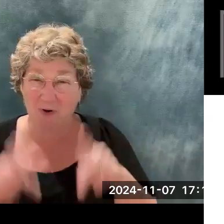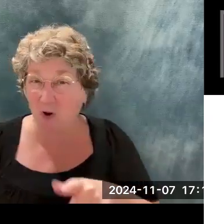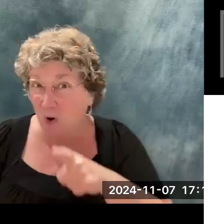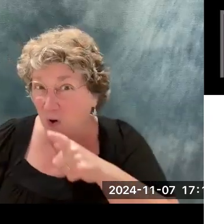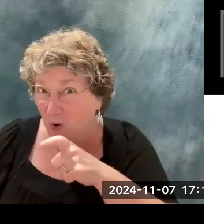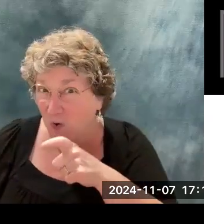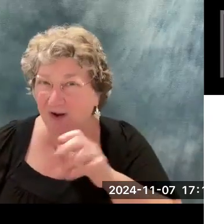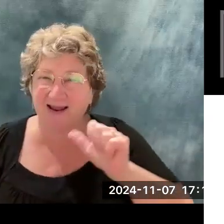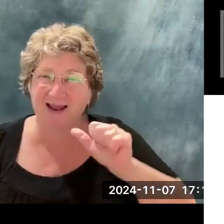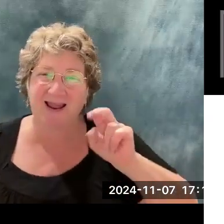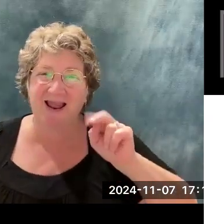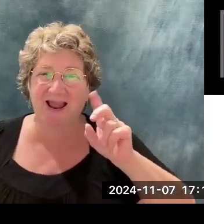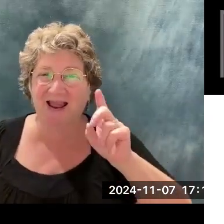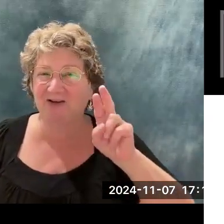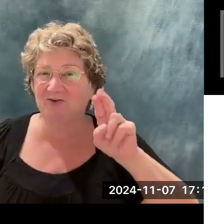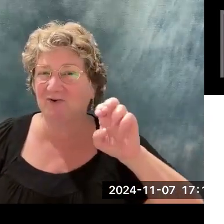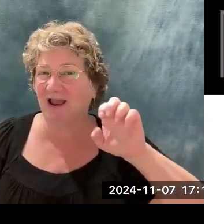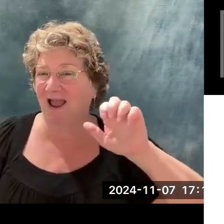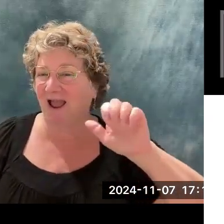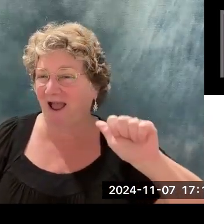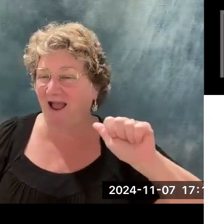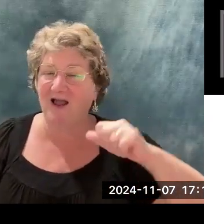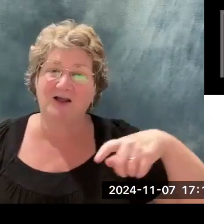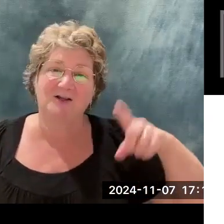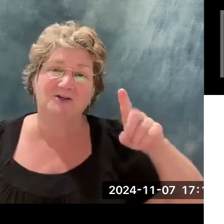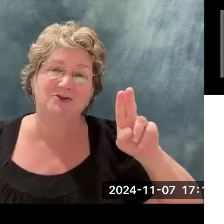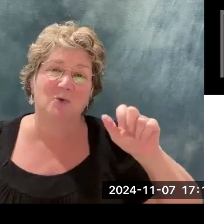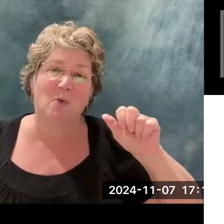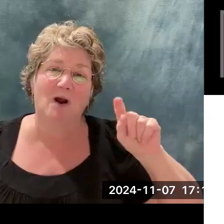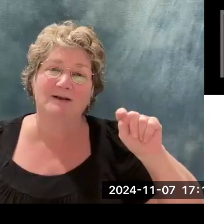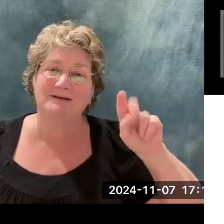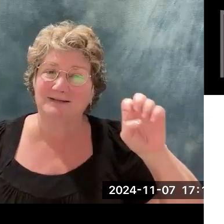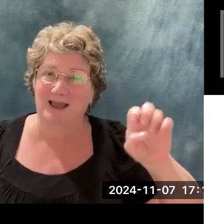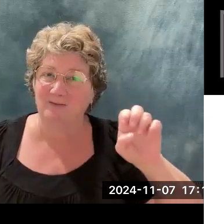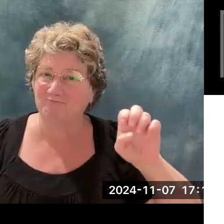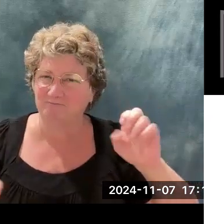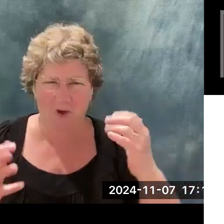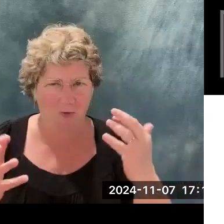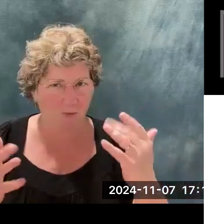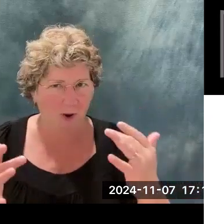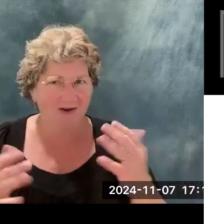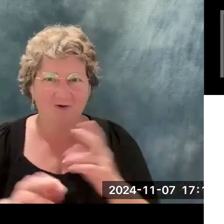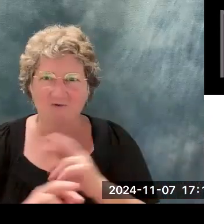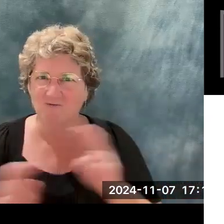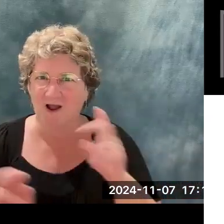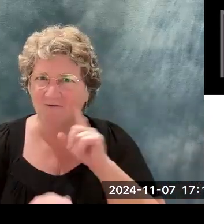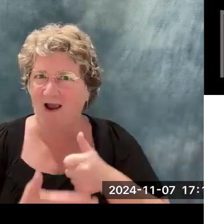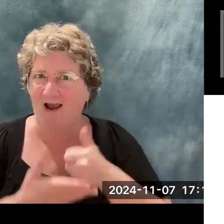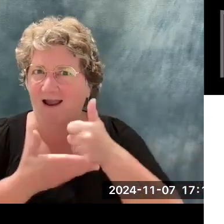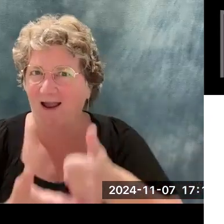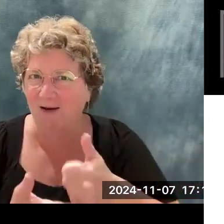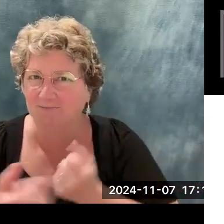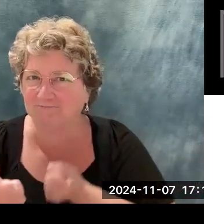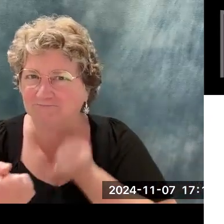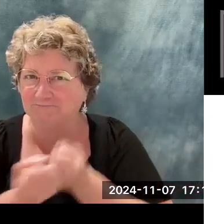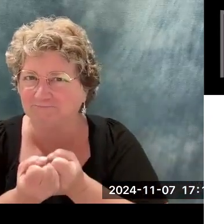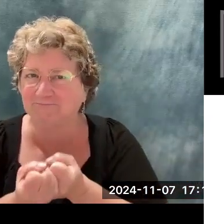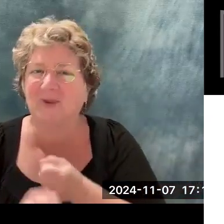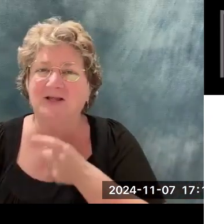was here with us tonight waving in the wings should we need her. Andrea is a behavioral health program manager in the Prevention and Health Promotion Division